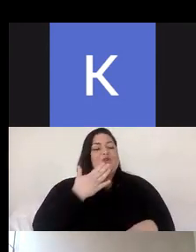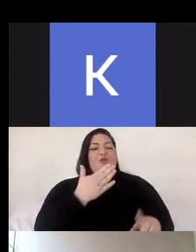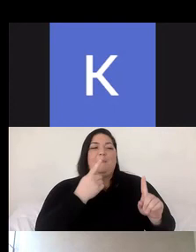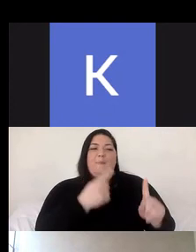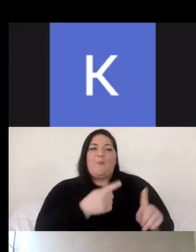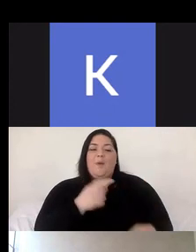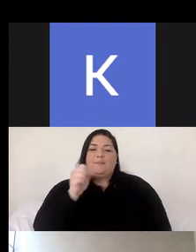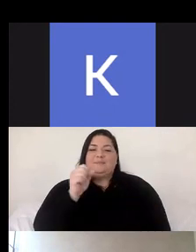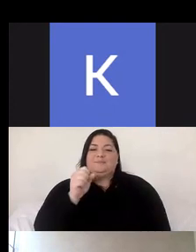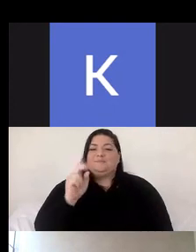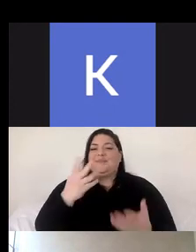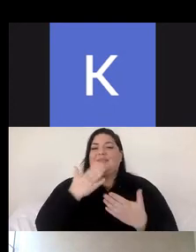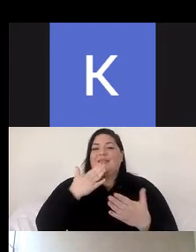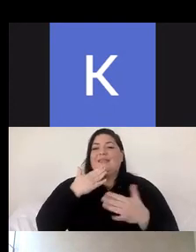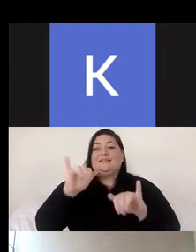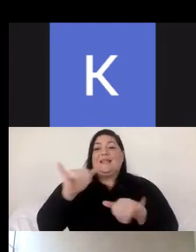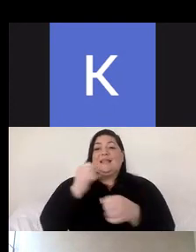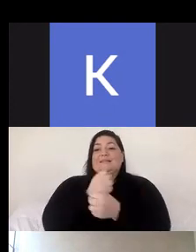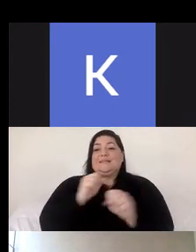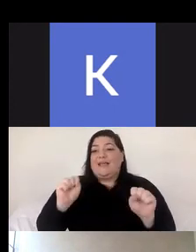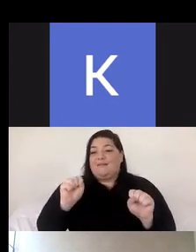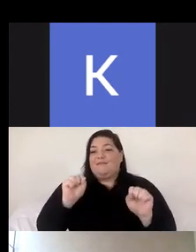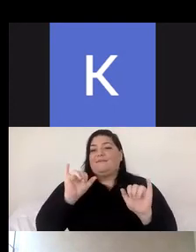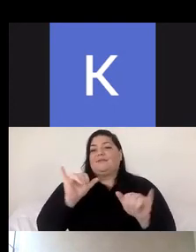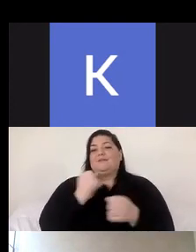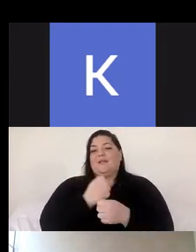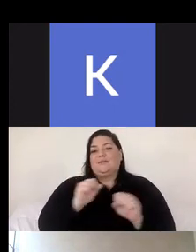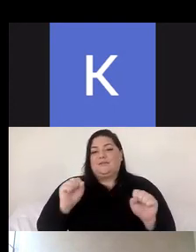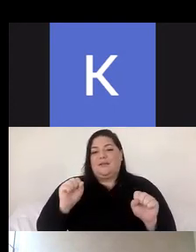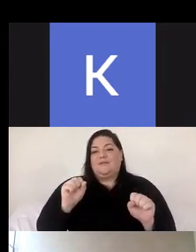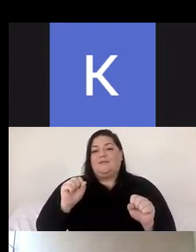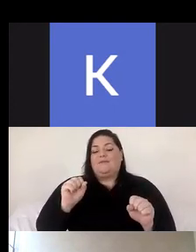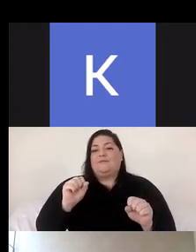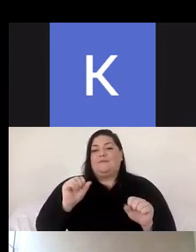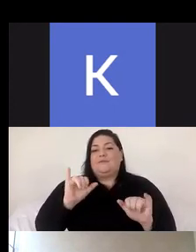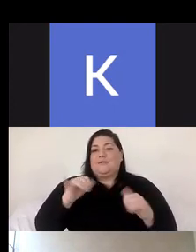Stay safe, stay safe and be well, wherever you are.